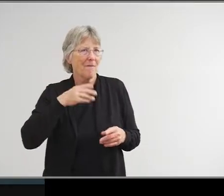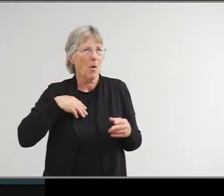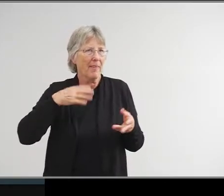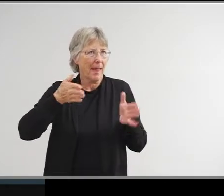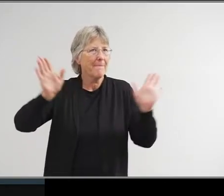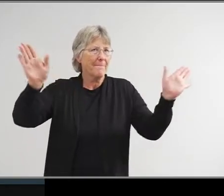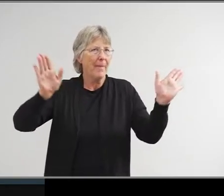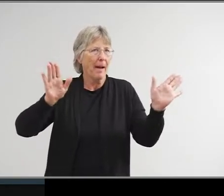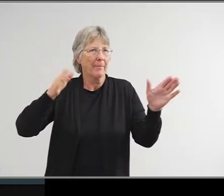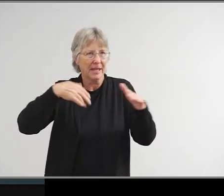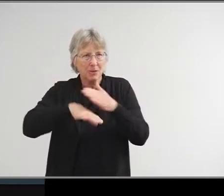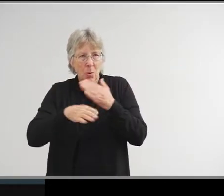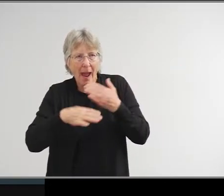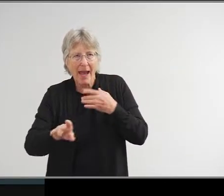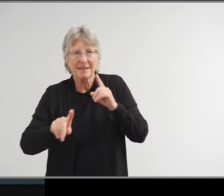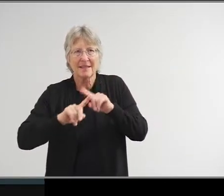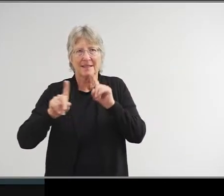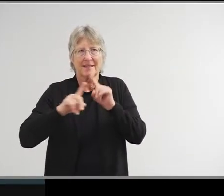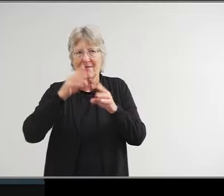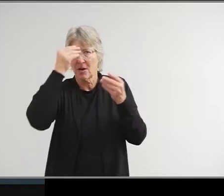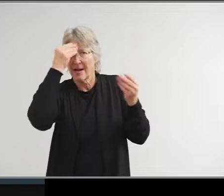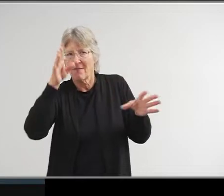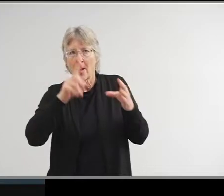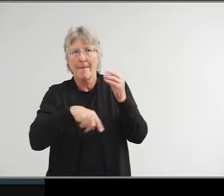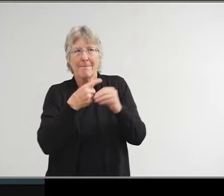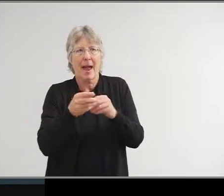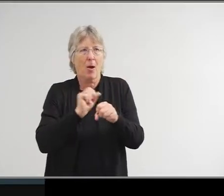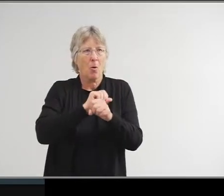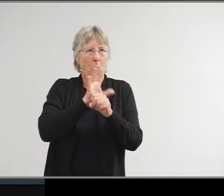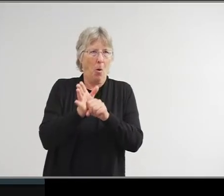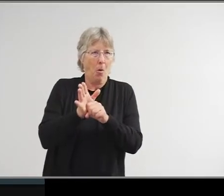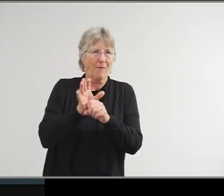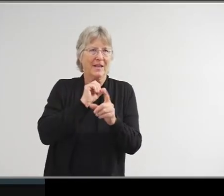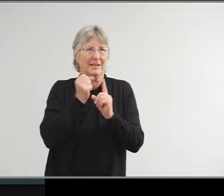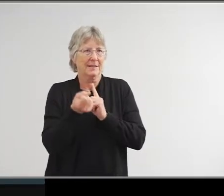about COVID cases. So for us, what does that mean?